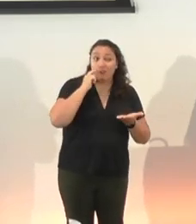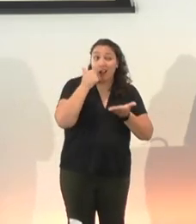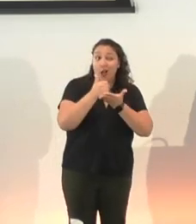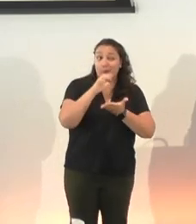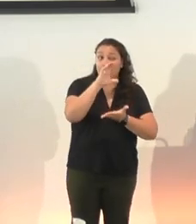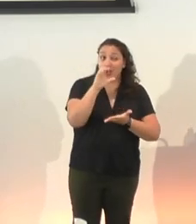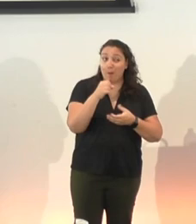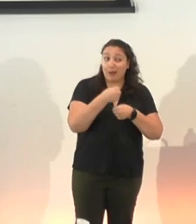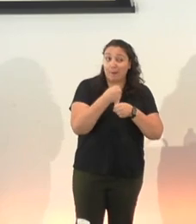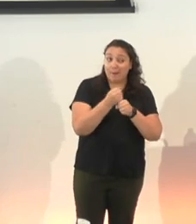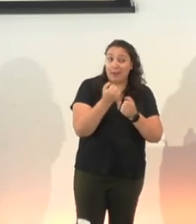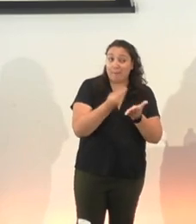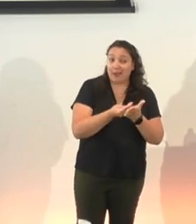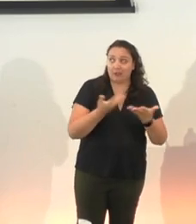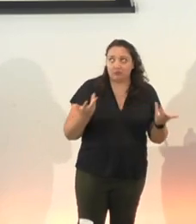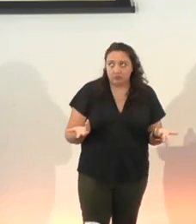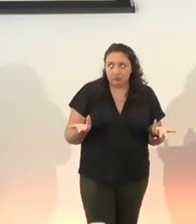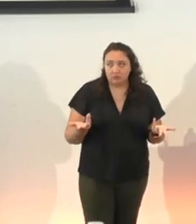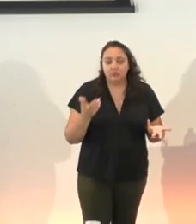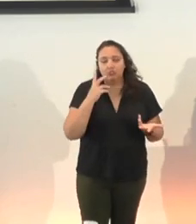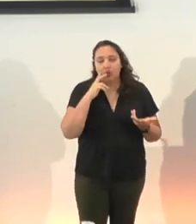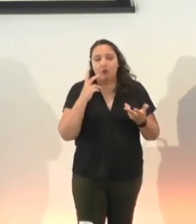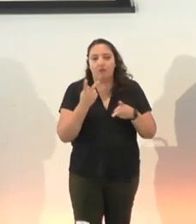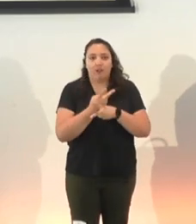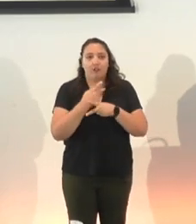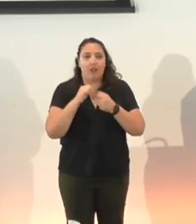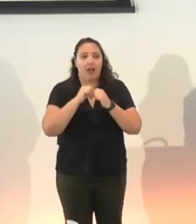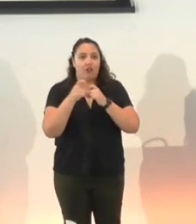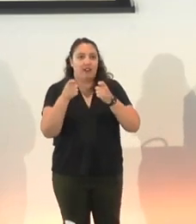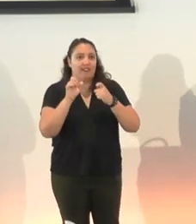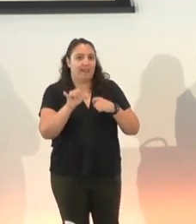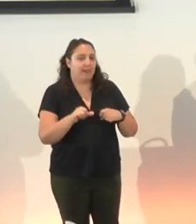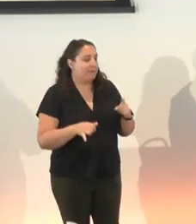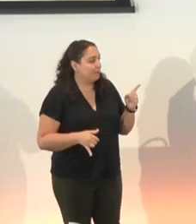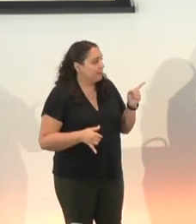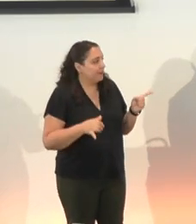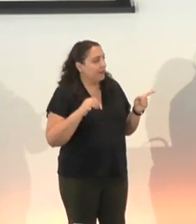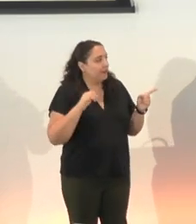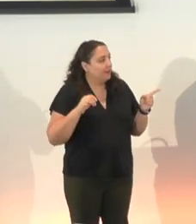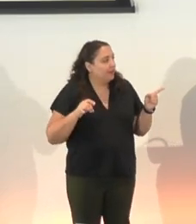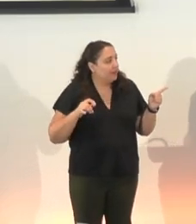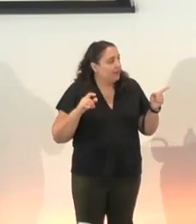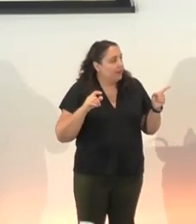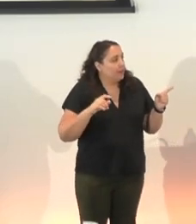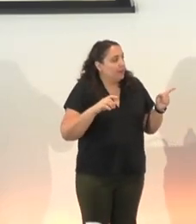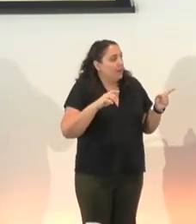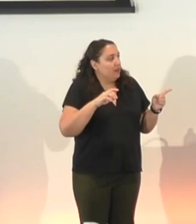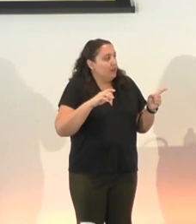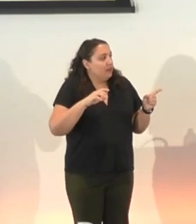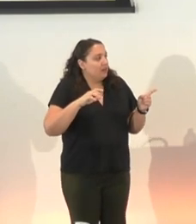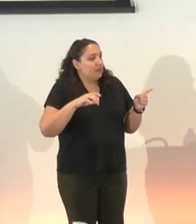We gotta figure out how to navigate that. Christine: We have got a community of 1450 people